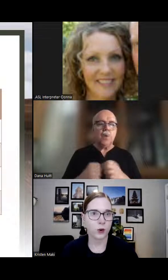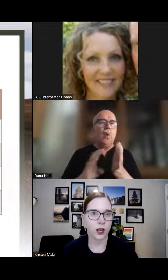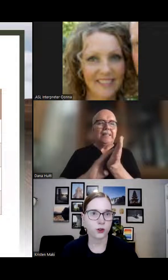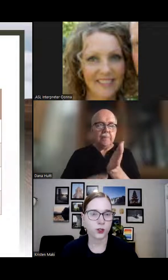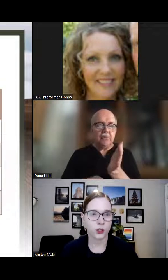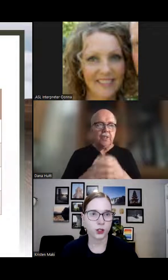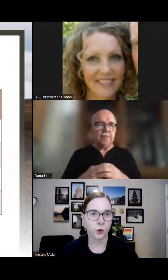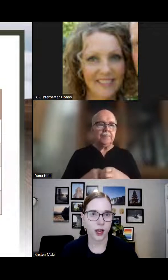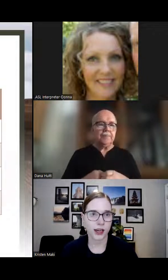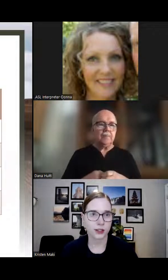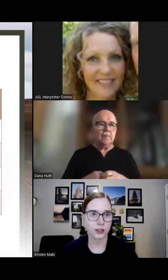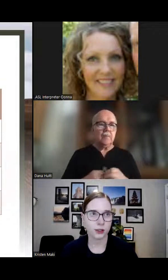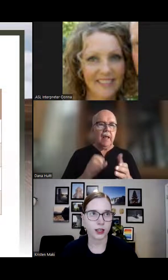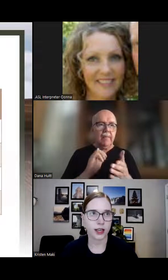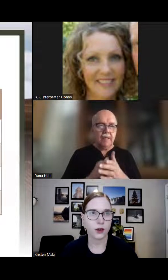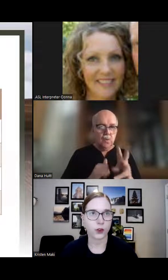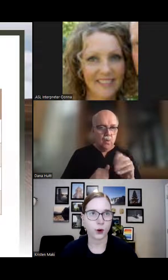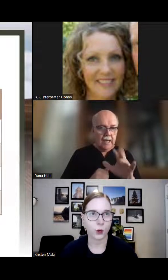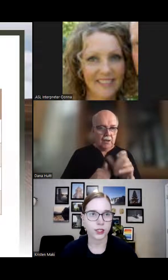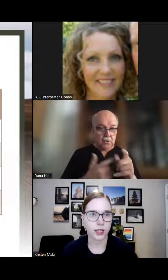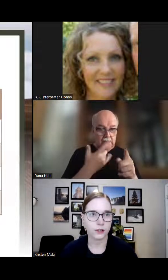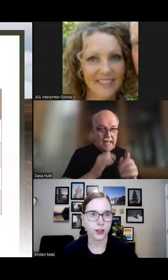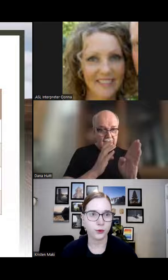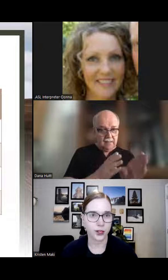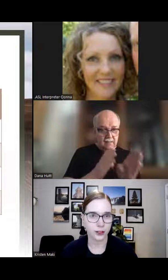And then we also have someone asking if someone just moved to Washington